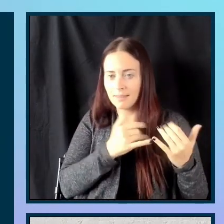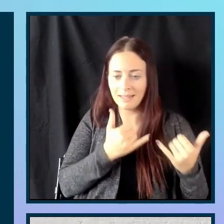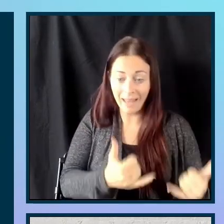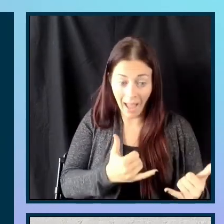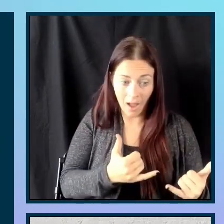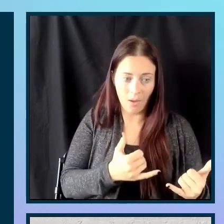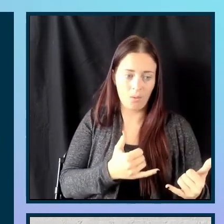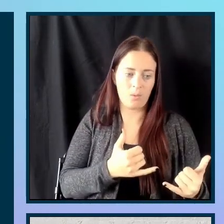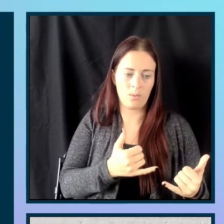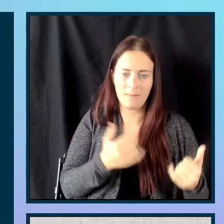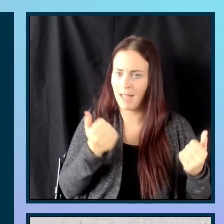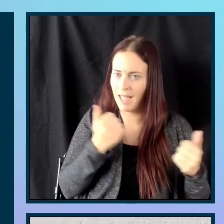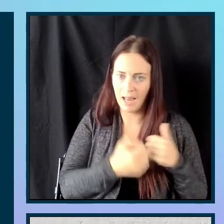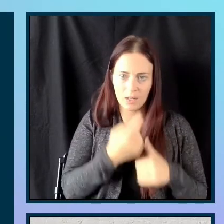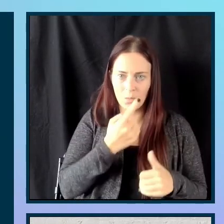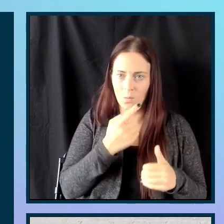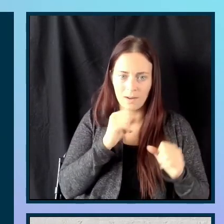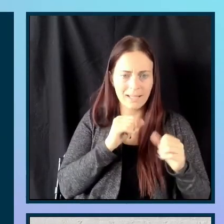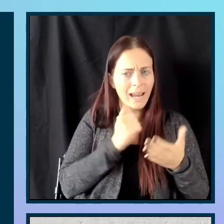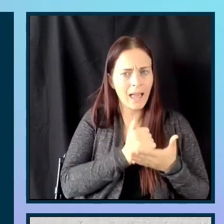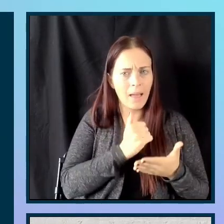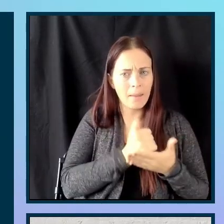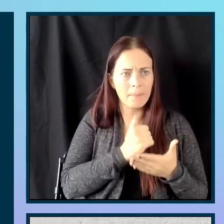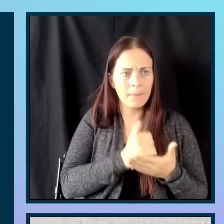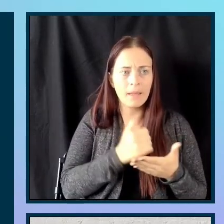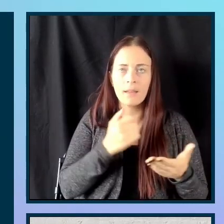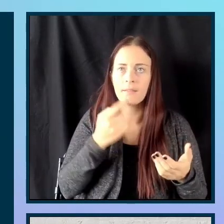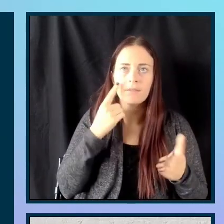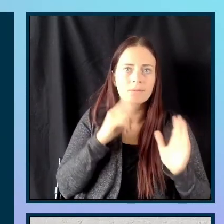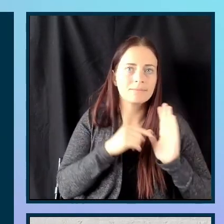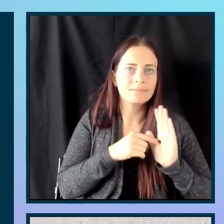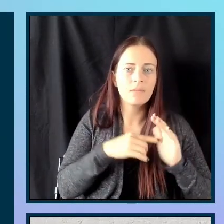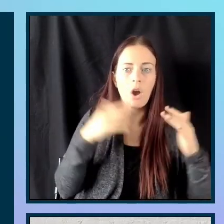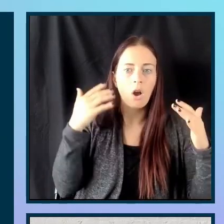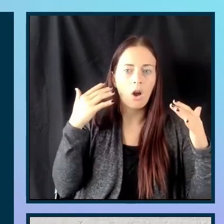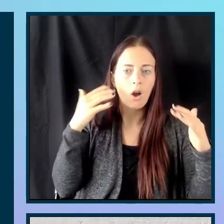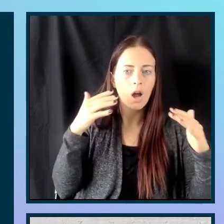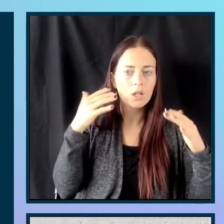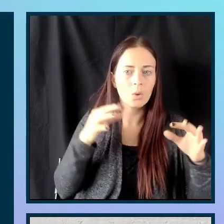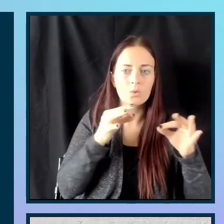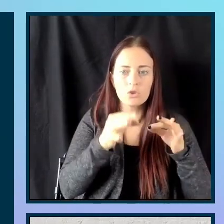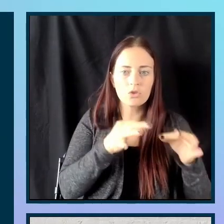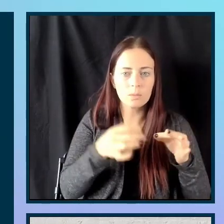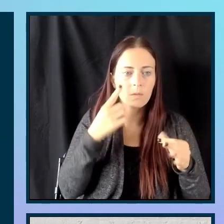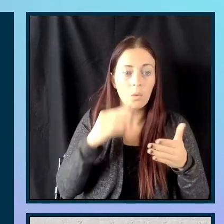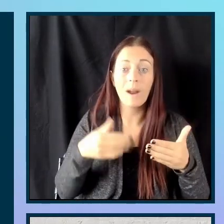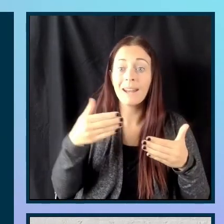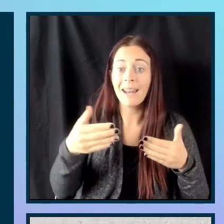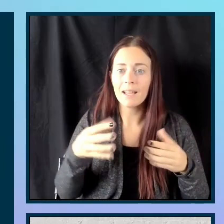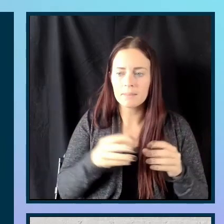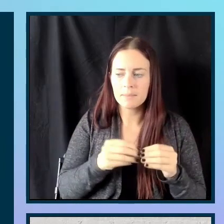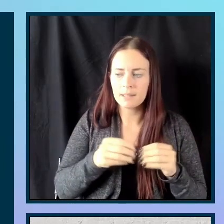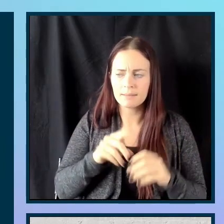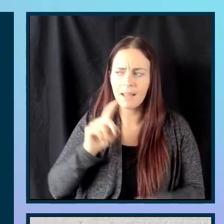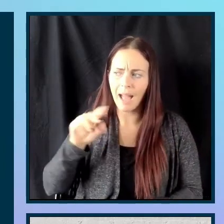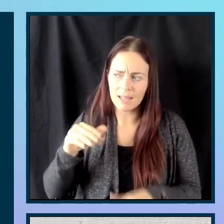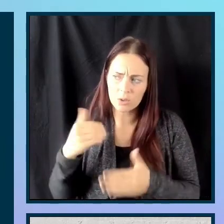Start with the little things, give audio description in your next meeting, ask a new colleague if they need any accommodations,